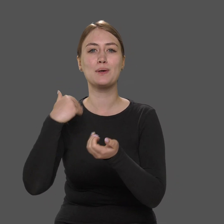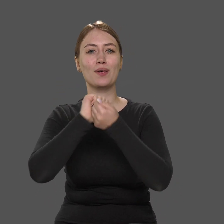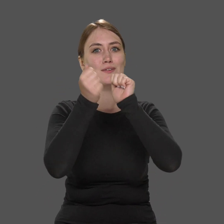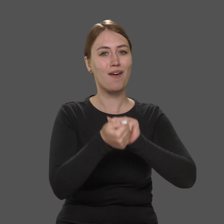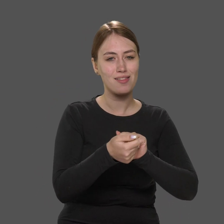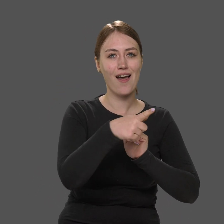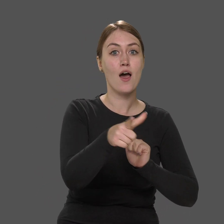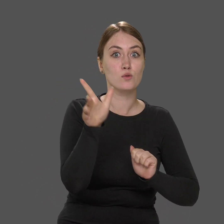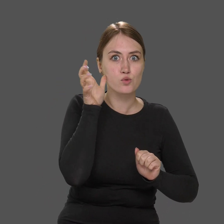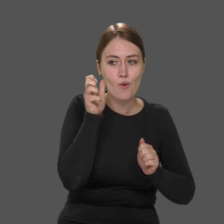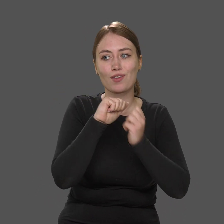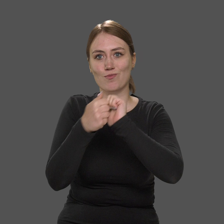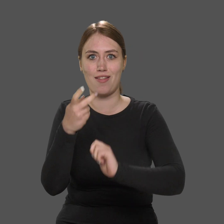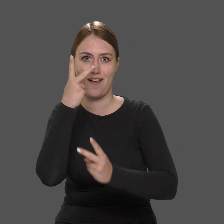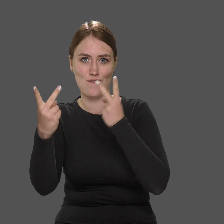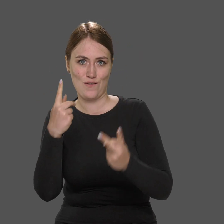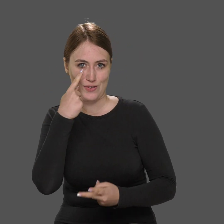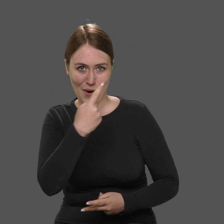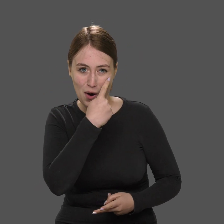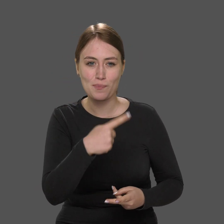"switches" from one sense to another: from hearing to vision!